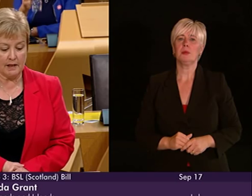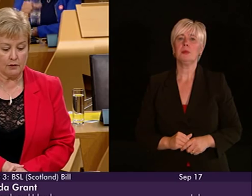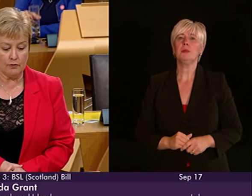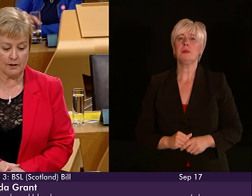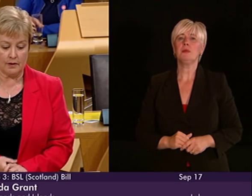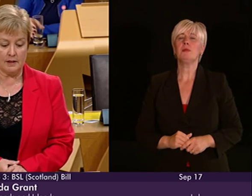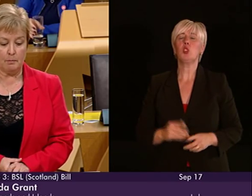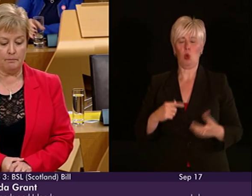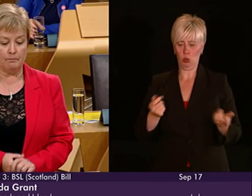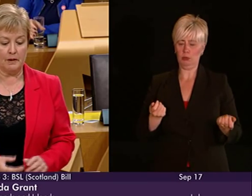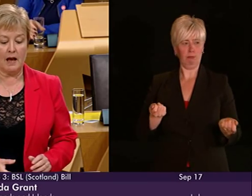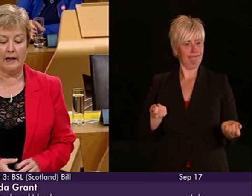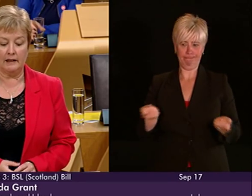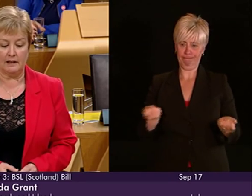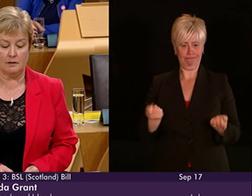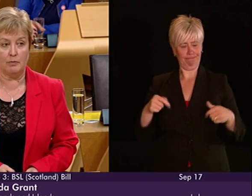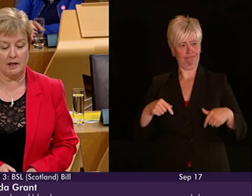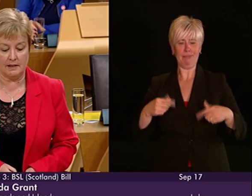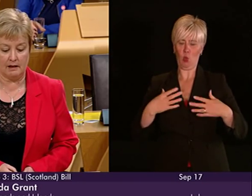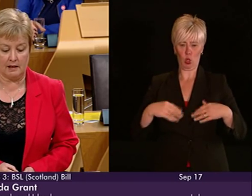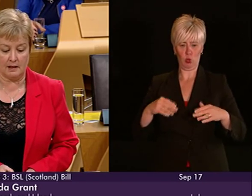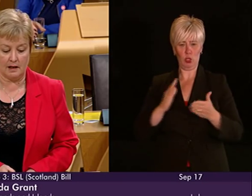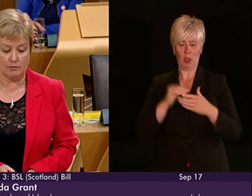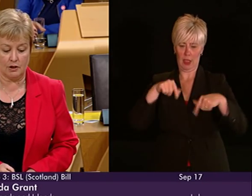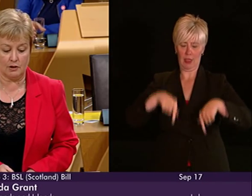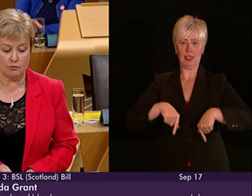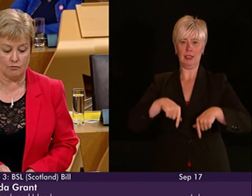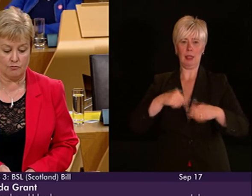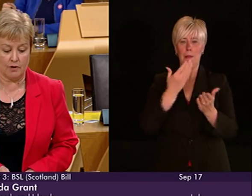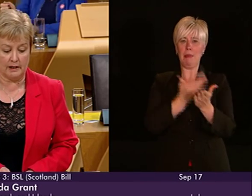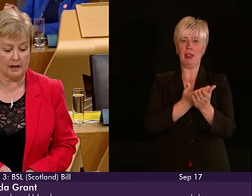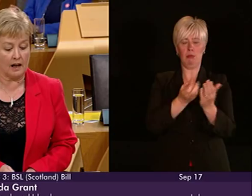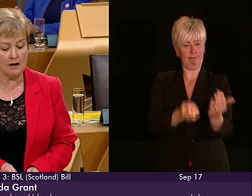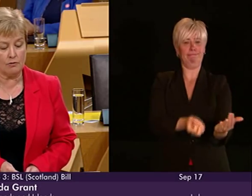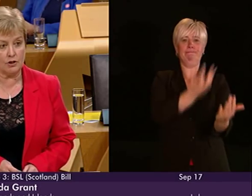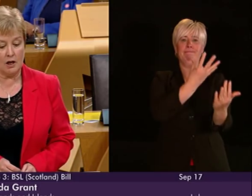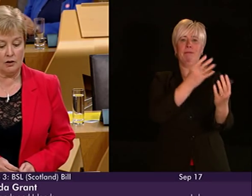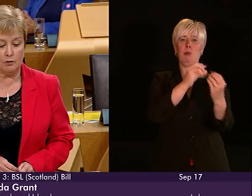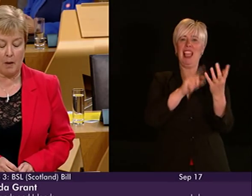The bill highlights BSL as a language in its own right. It is a language with which to